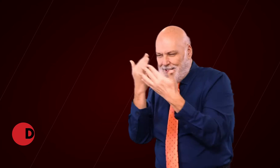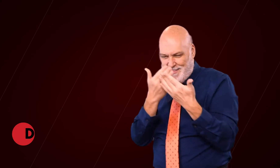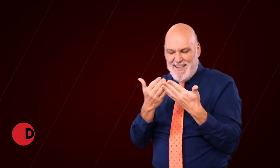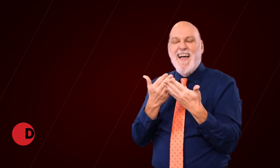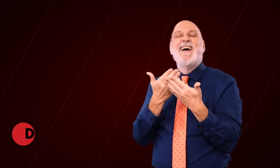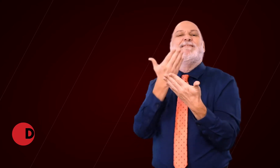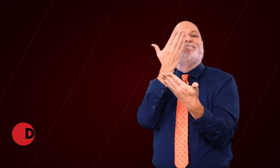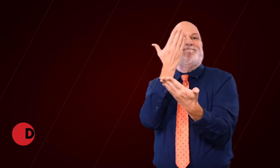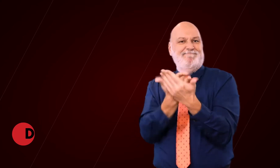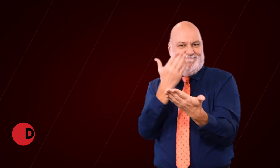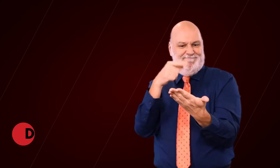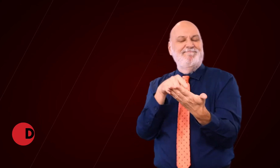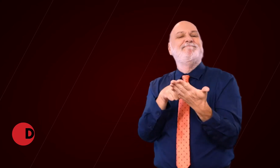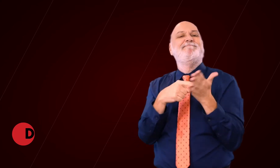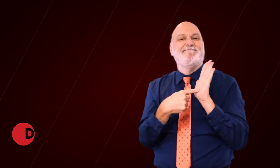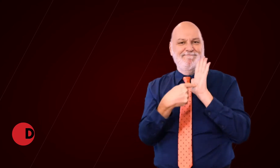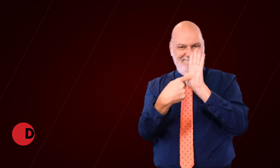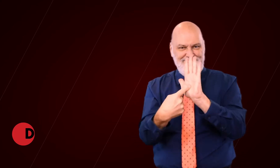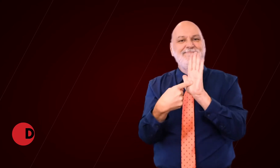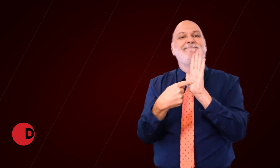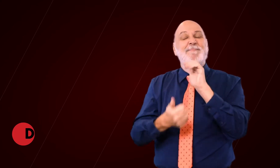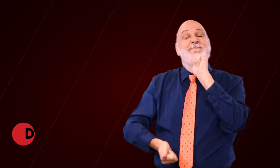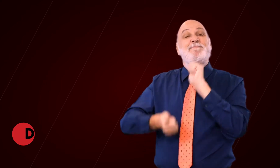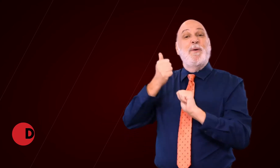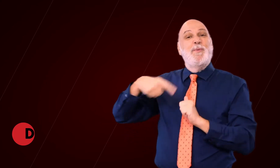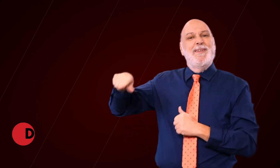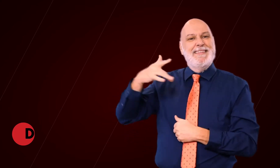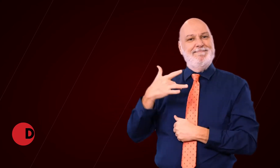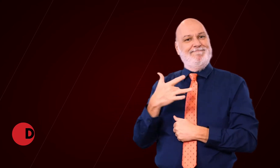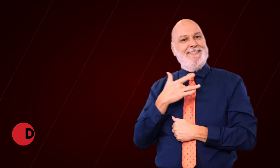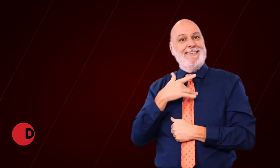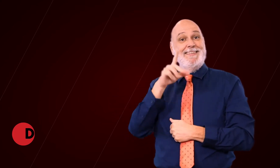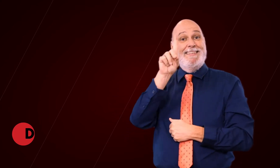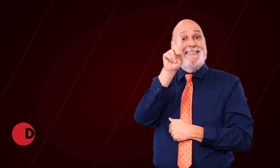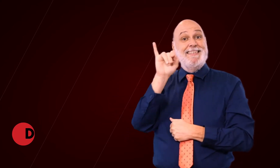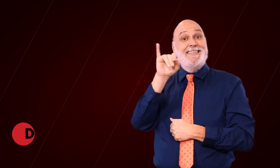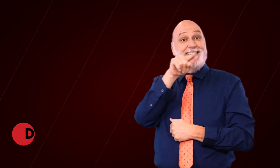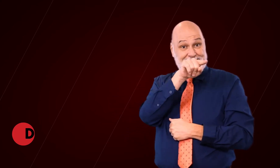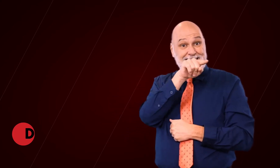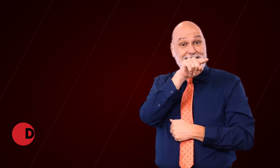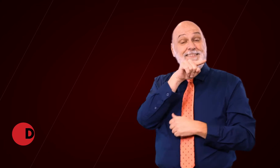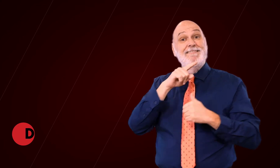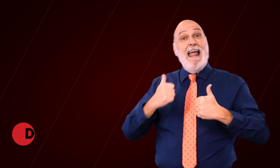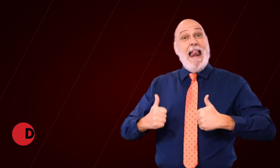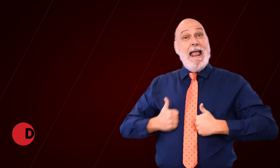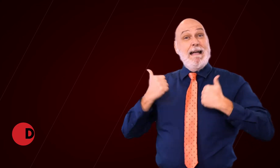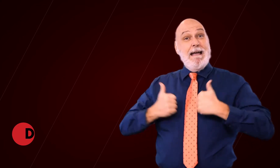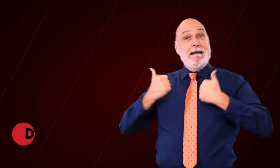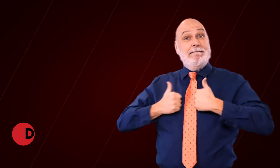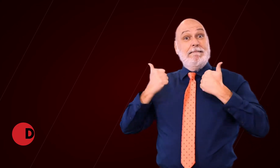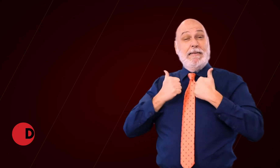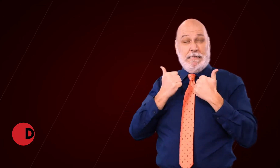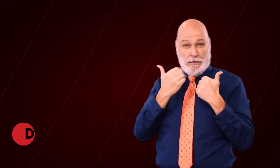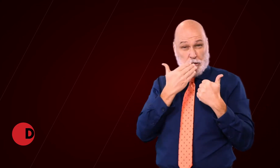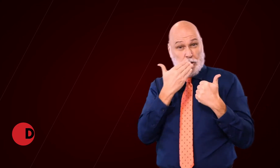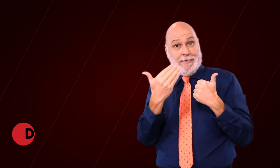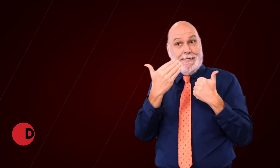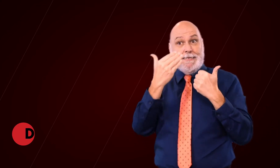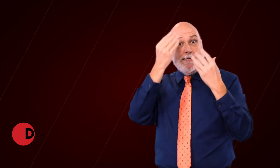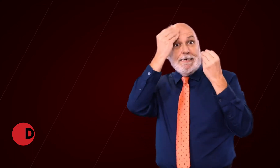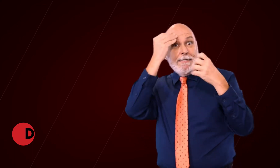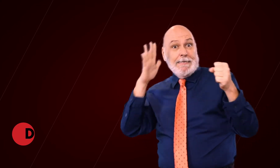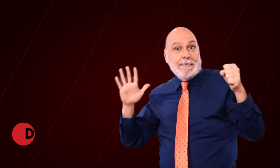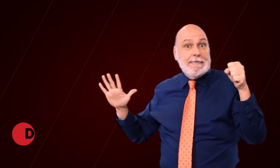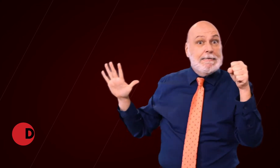the general consensus seems that using a DI is acceptable in